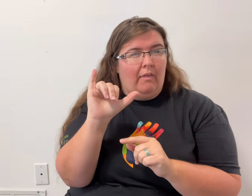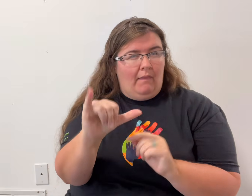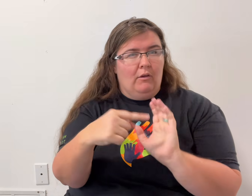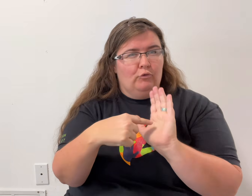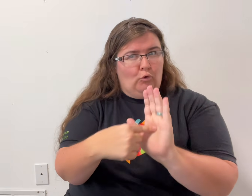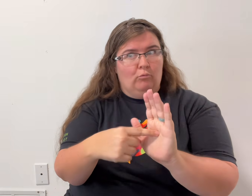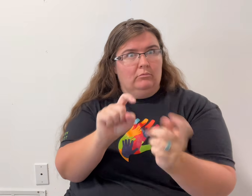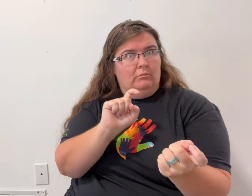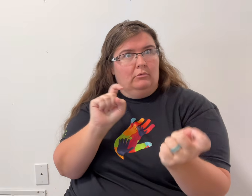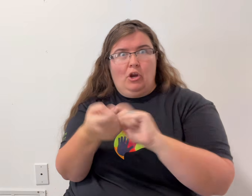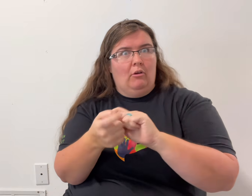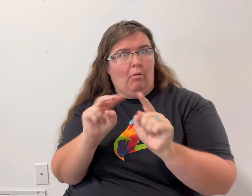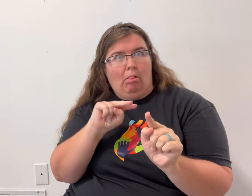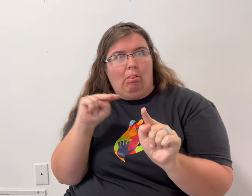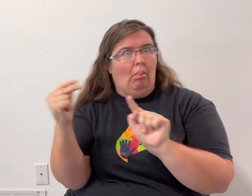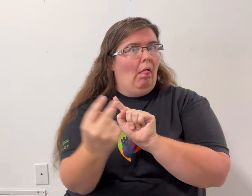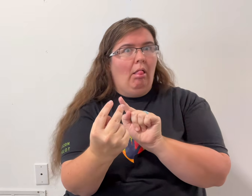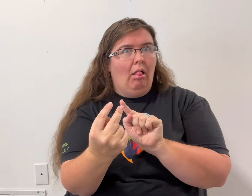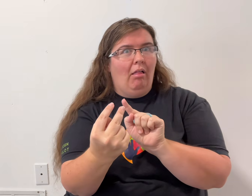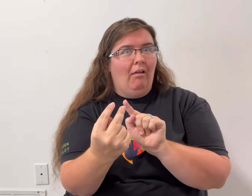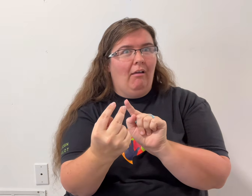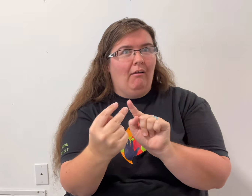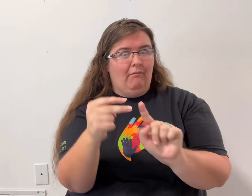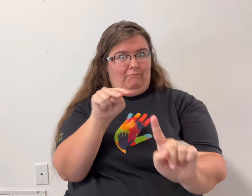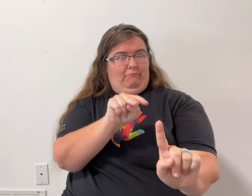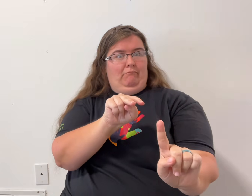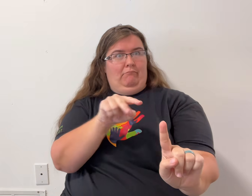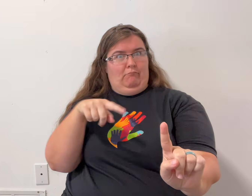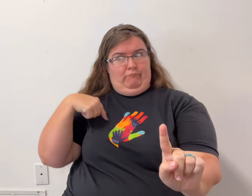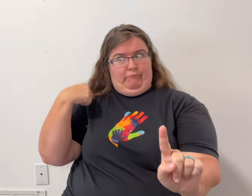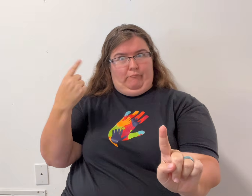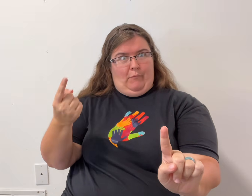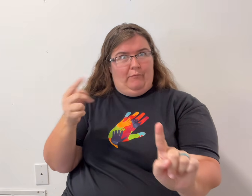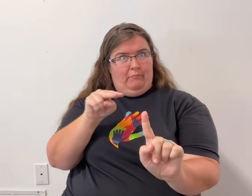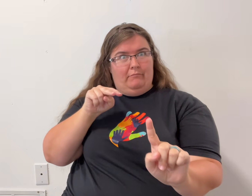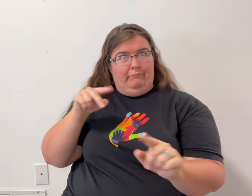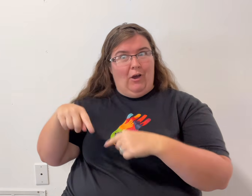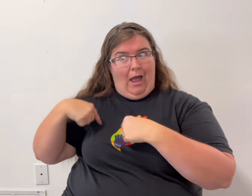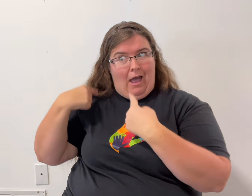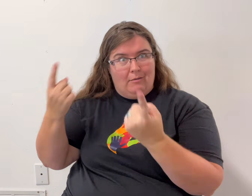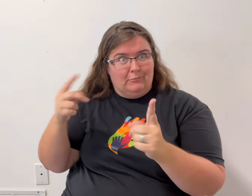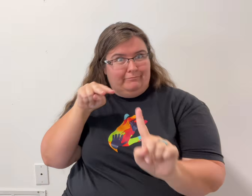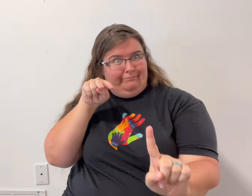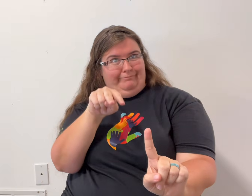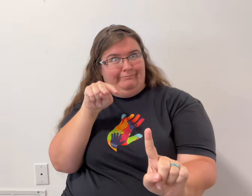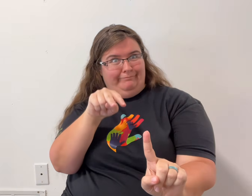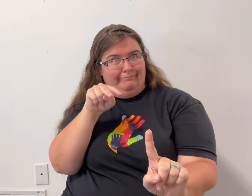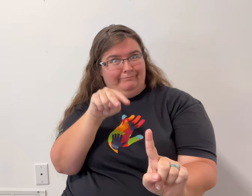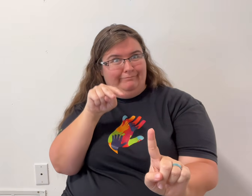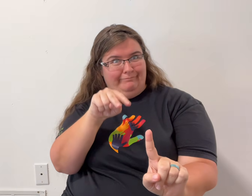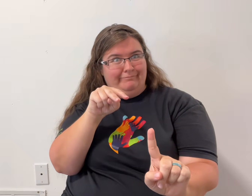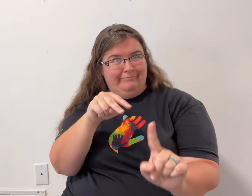because that sign inherently shows the change. Your perspective as been this angle SINCE (before now)